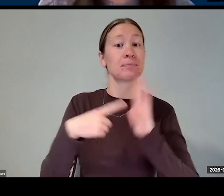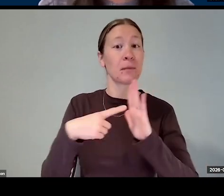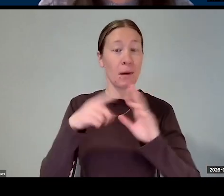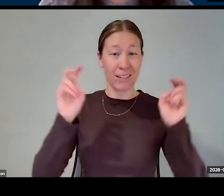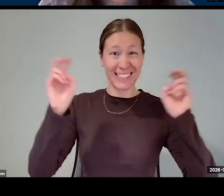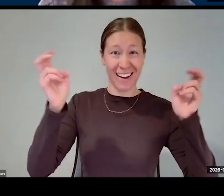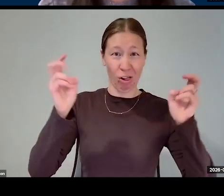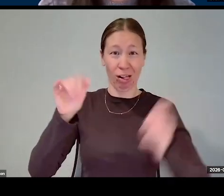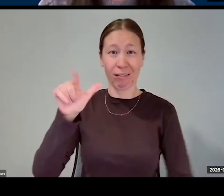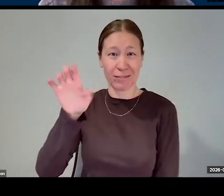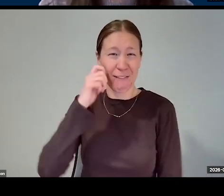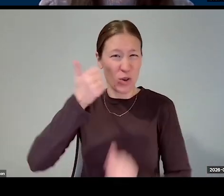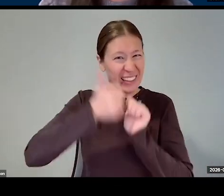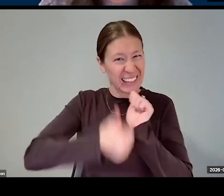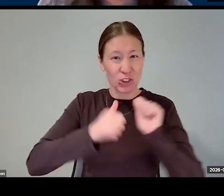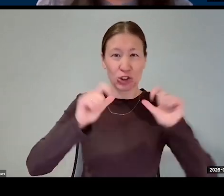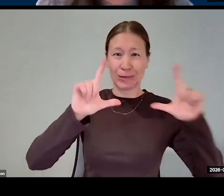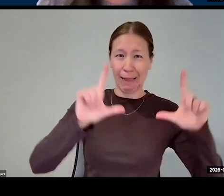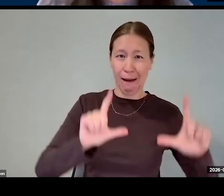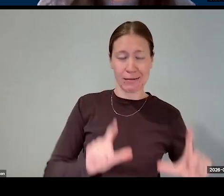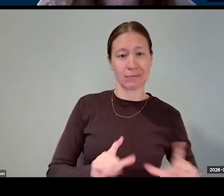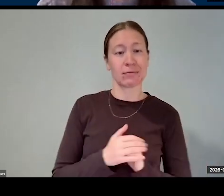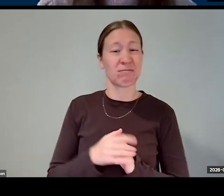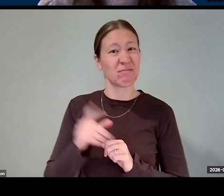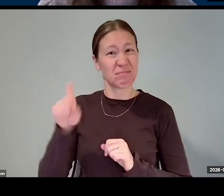and making sure that title is unique. This is important